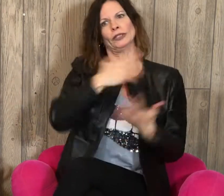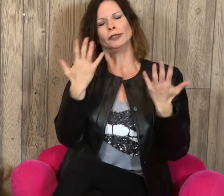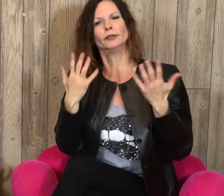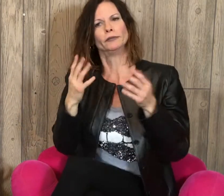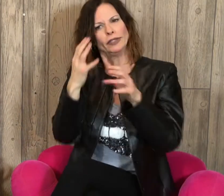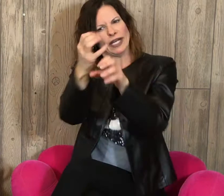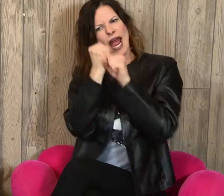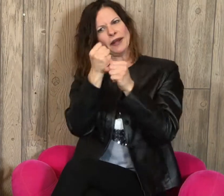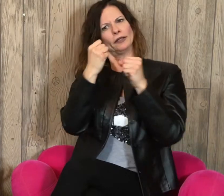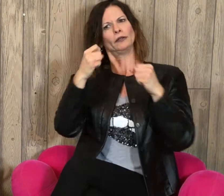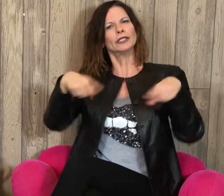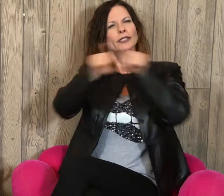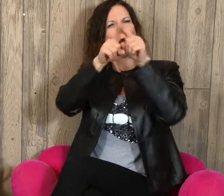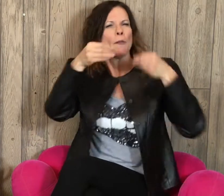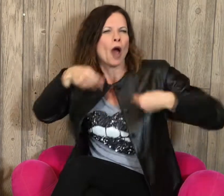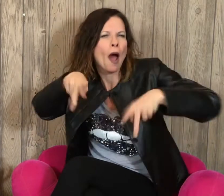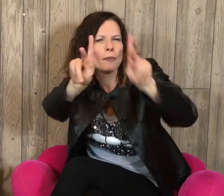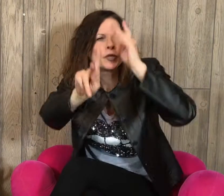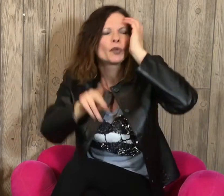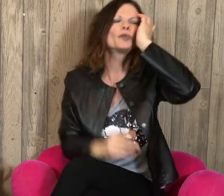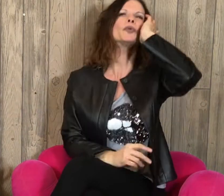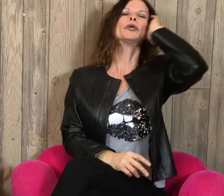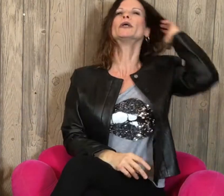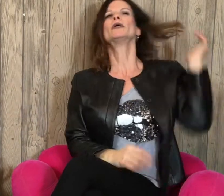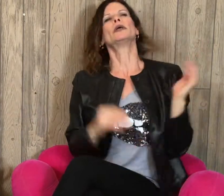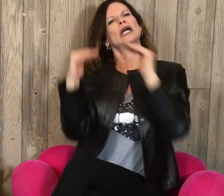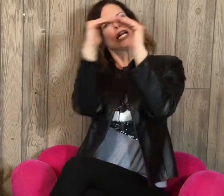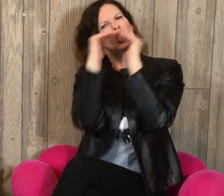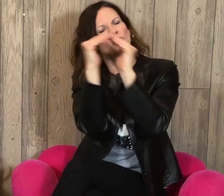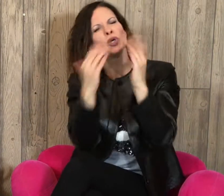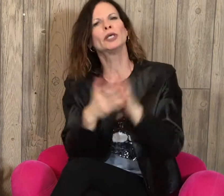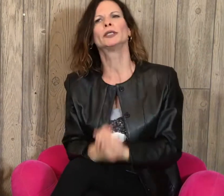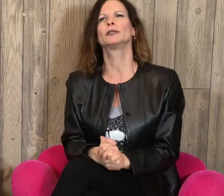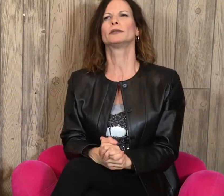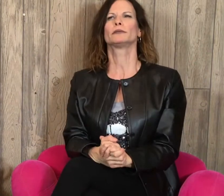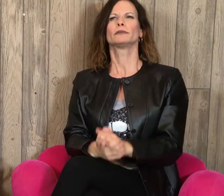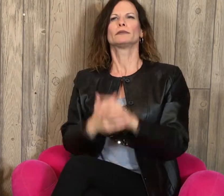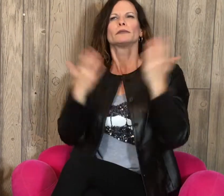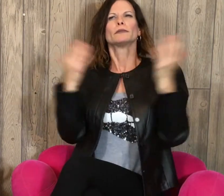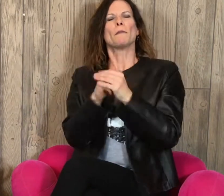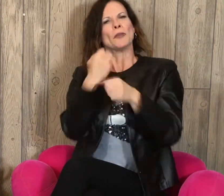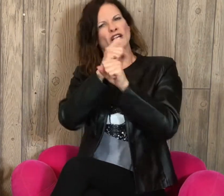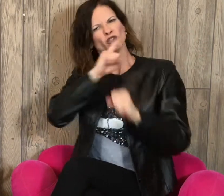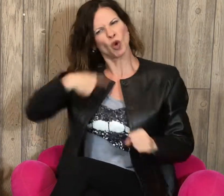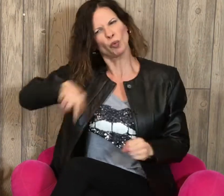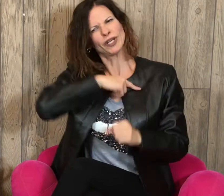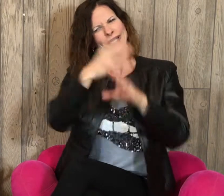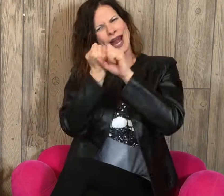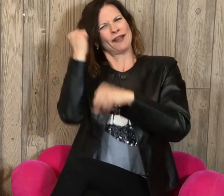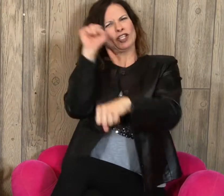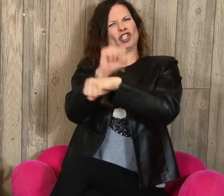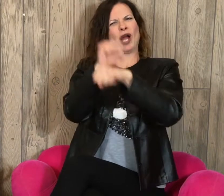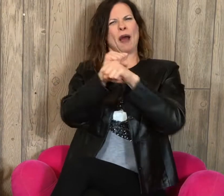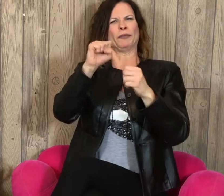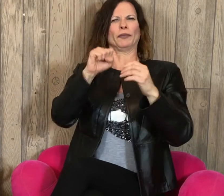They make sure that we have access to all information. They make sure we get the same opportunities. Equality.